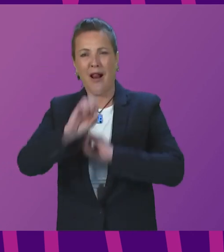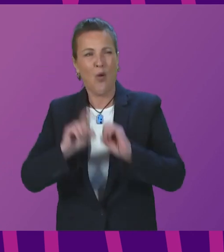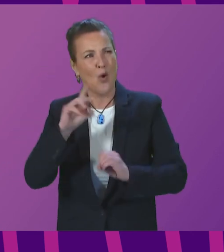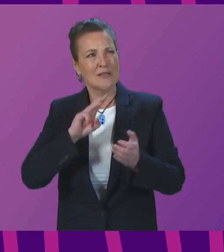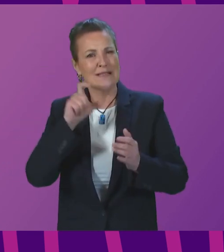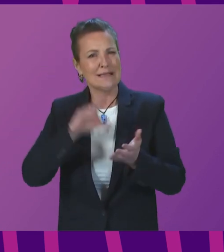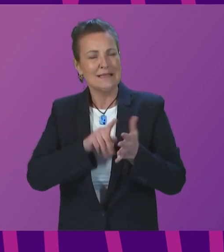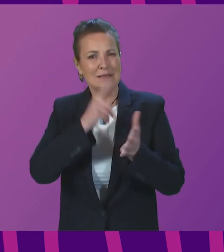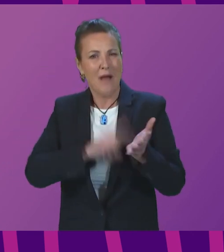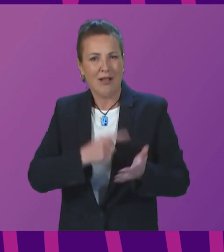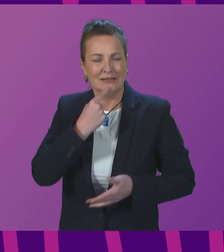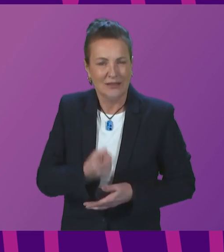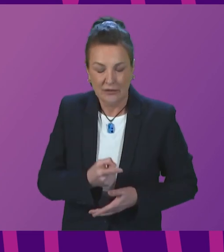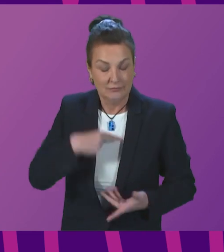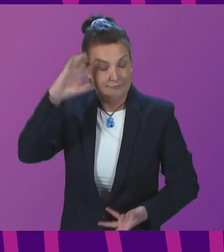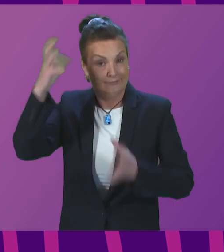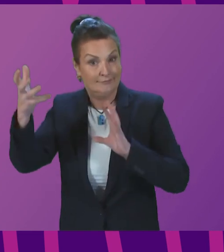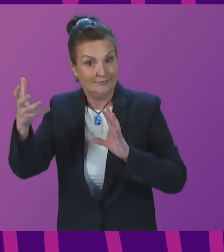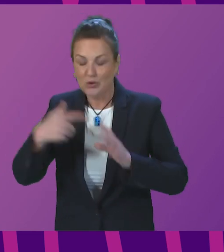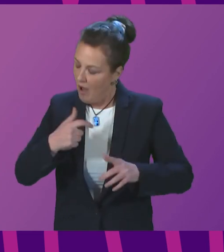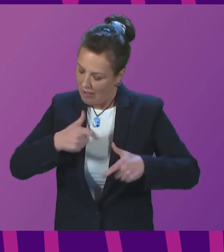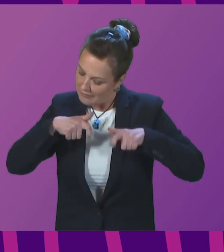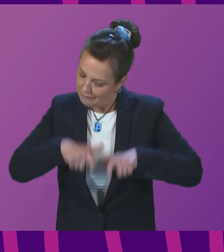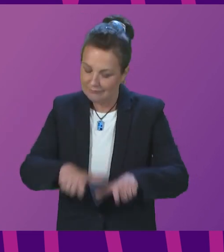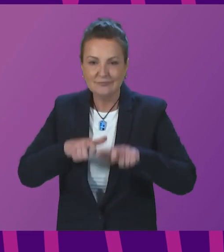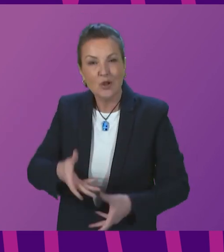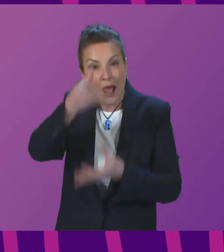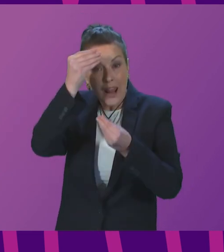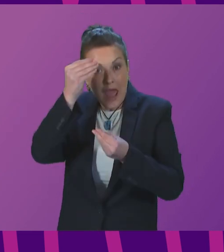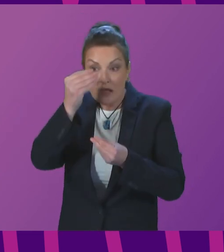We will continue to learn the lessons and, most importantly, we will continue to focus